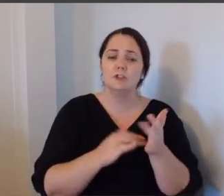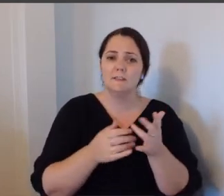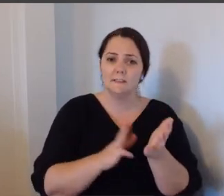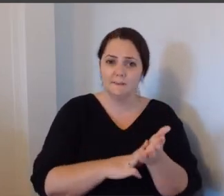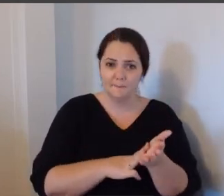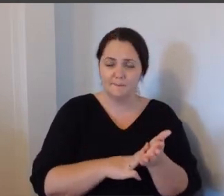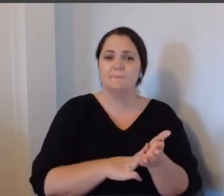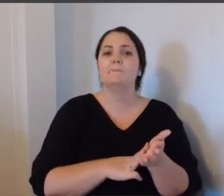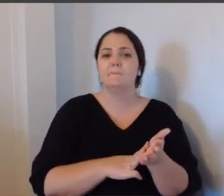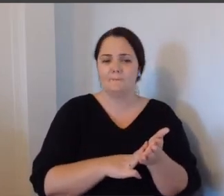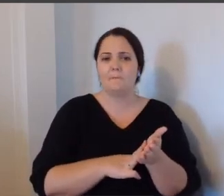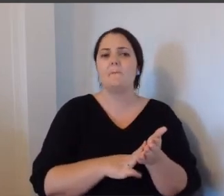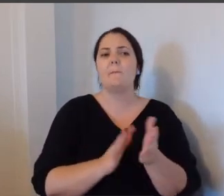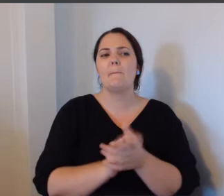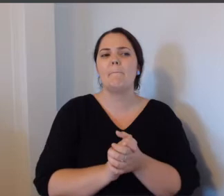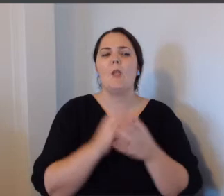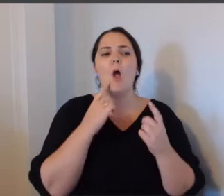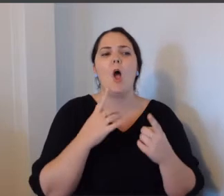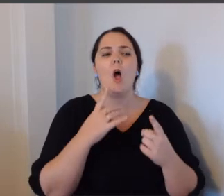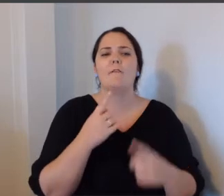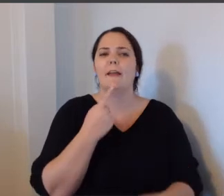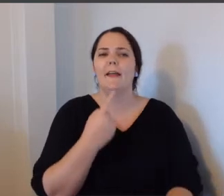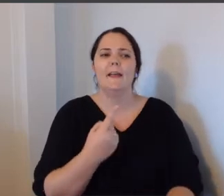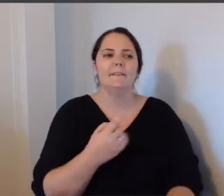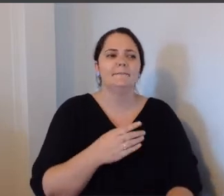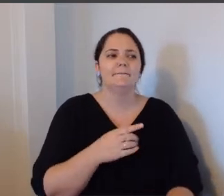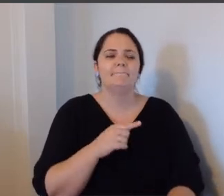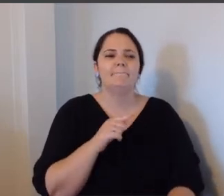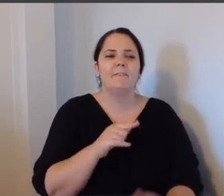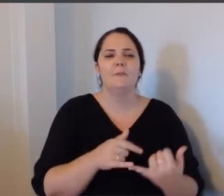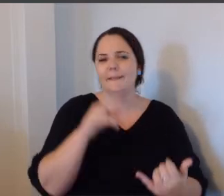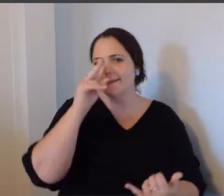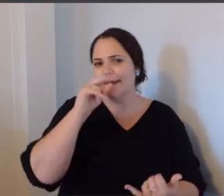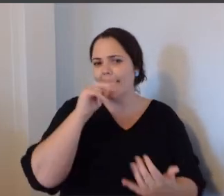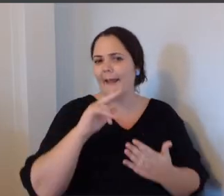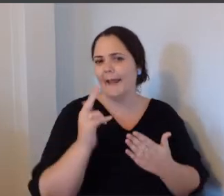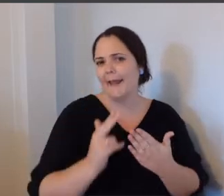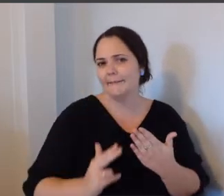is the romantic story of a group of young artists who are battling against the conservatism of the